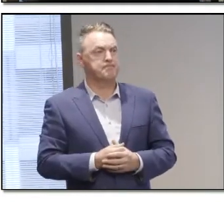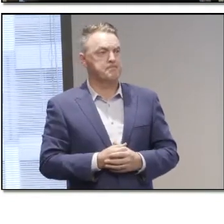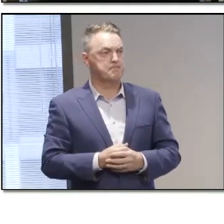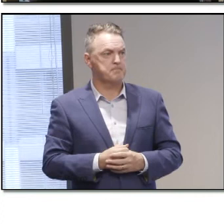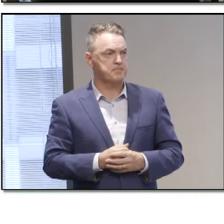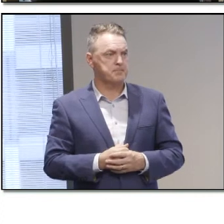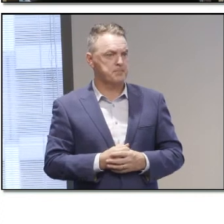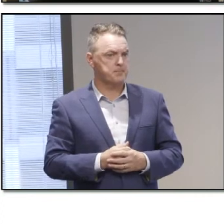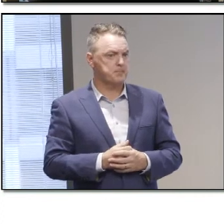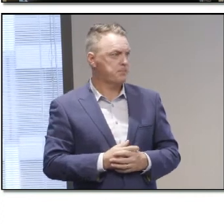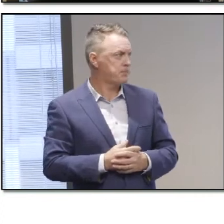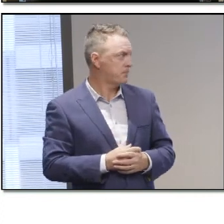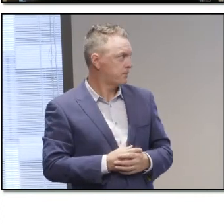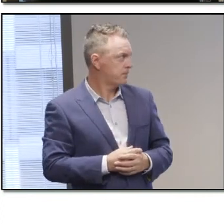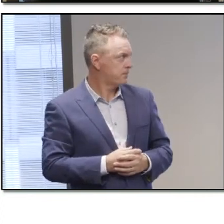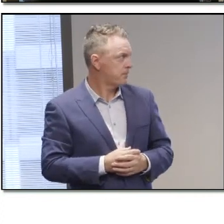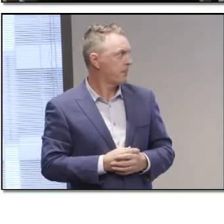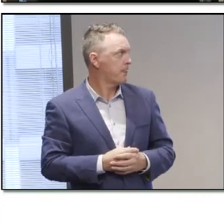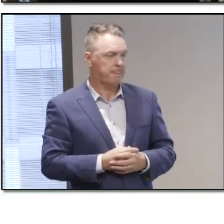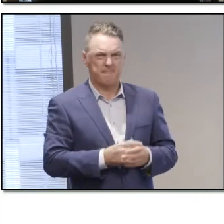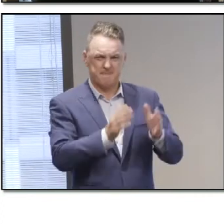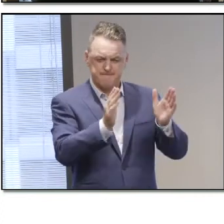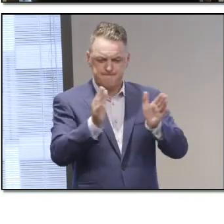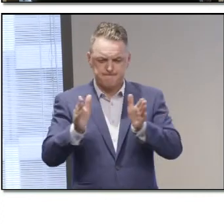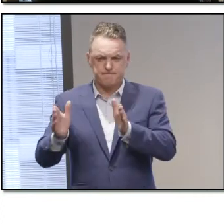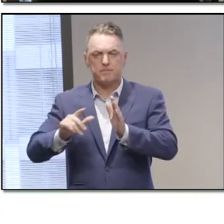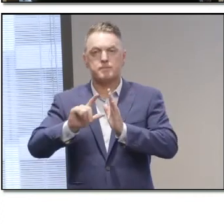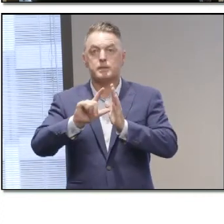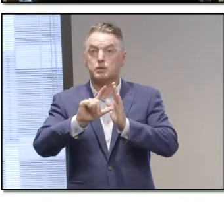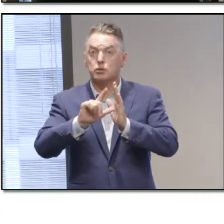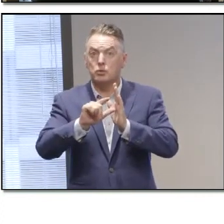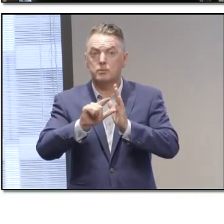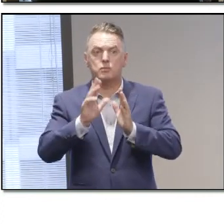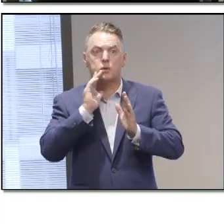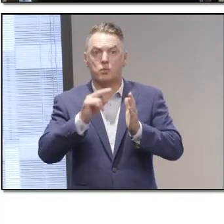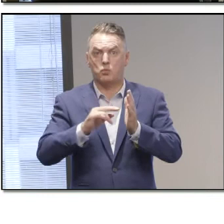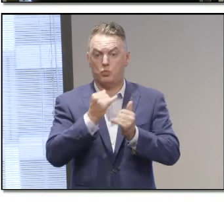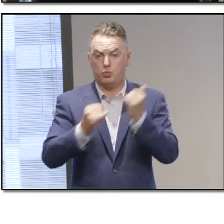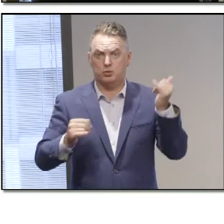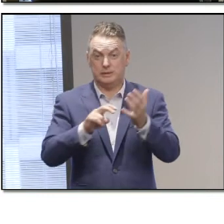Now the concept of windows of susceptibility is demonstrated on this graph and what this